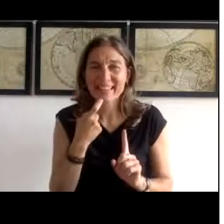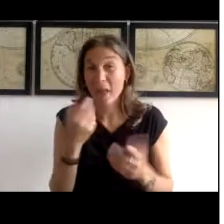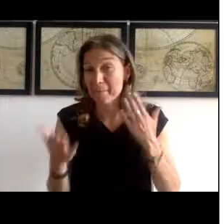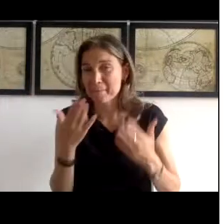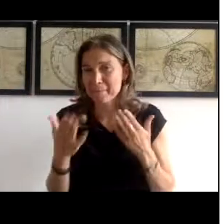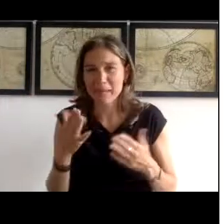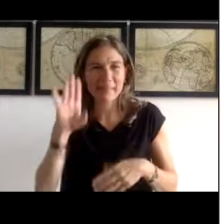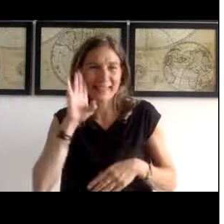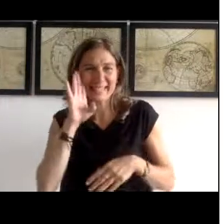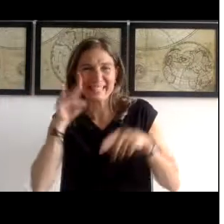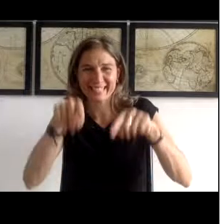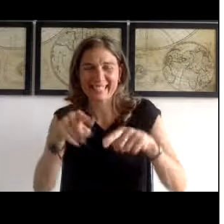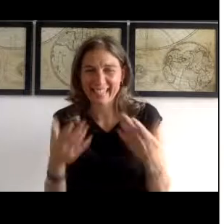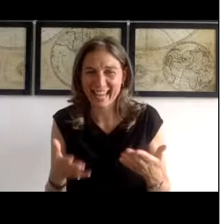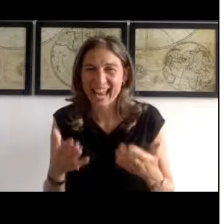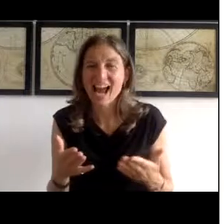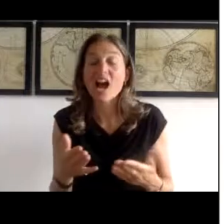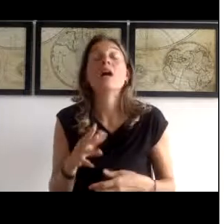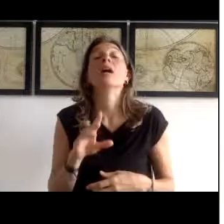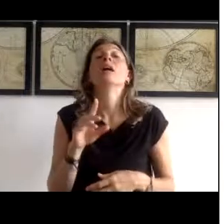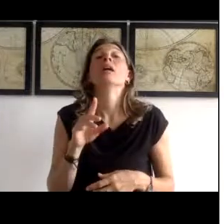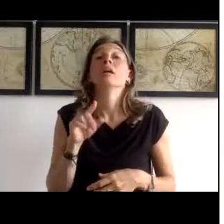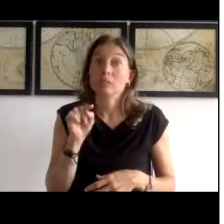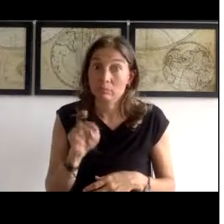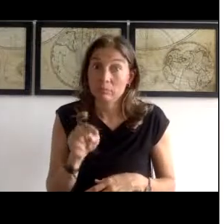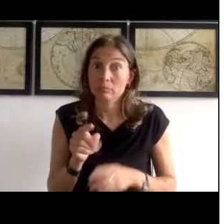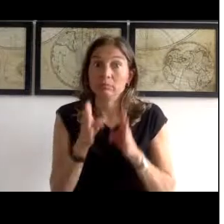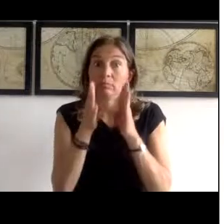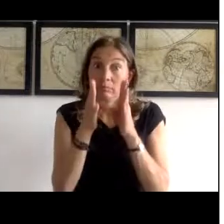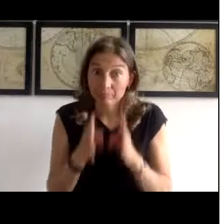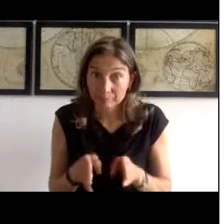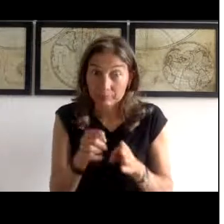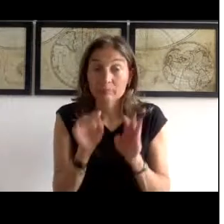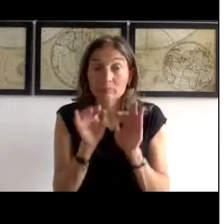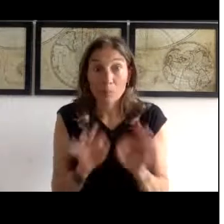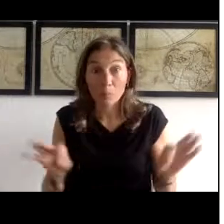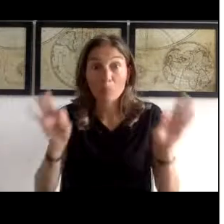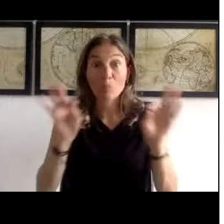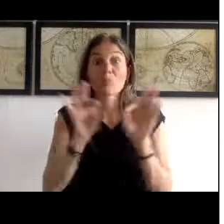Also very important they managed to lend me a more powerful wheelchair,